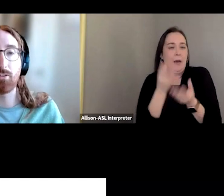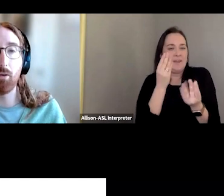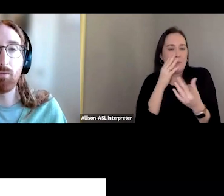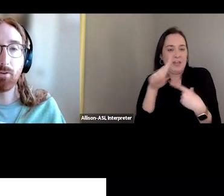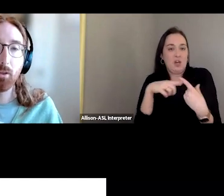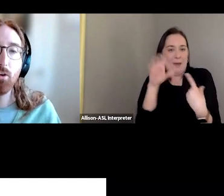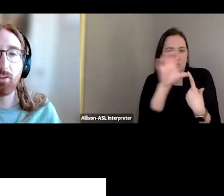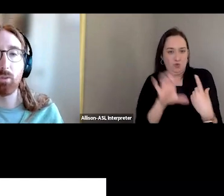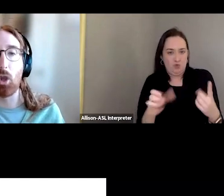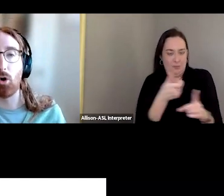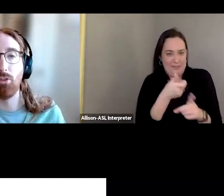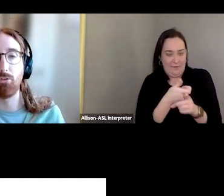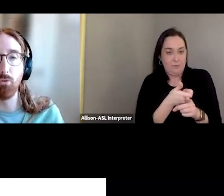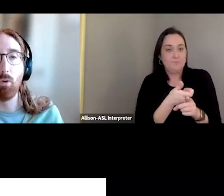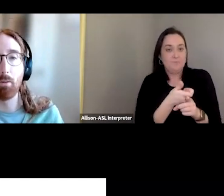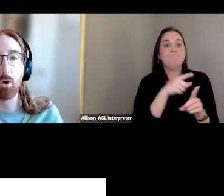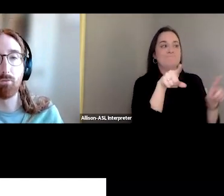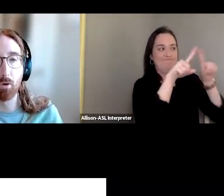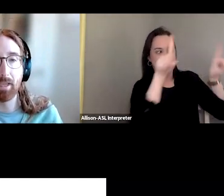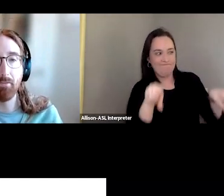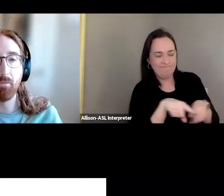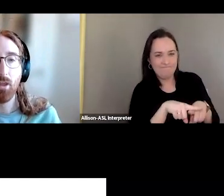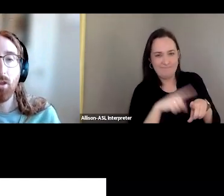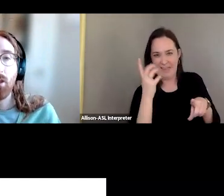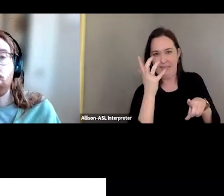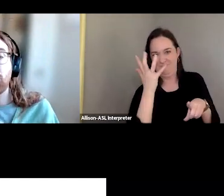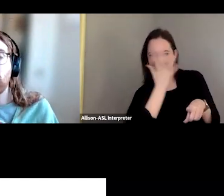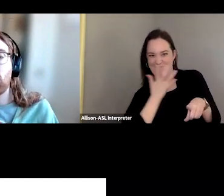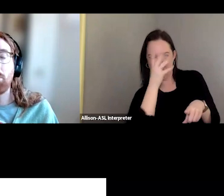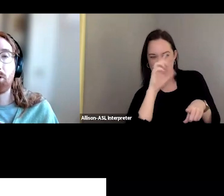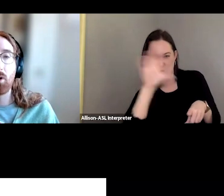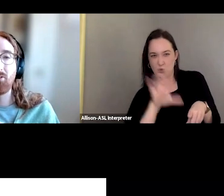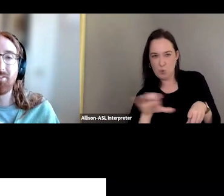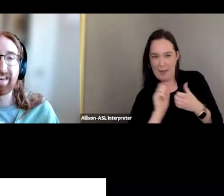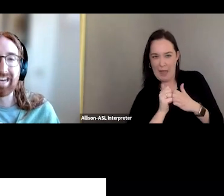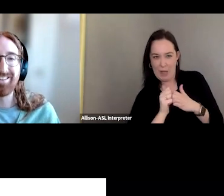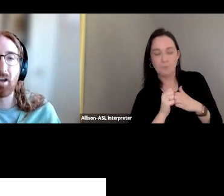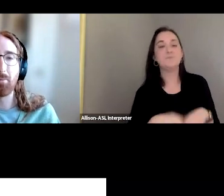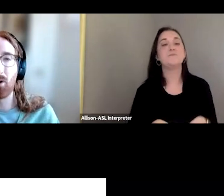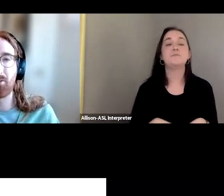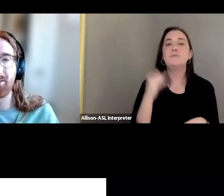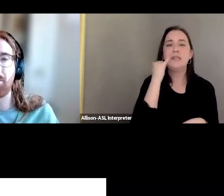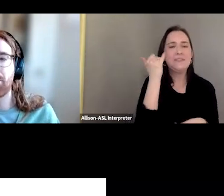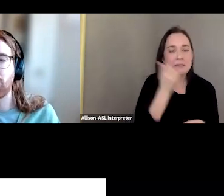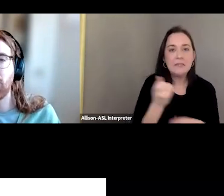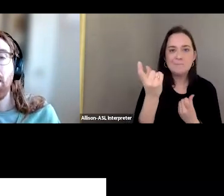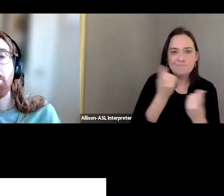should look somewhat familiar, as we are in the zoom webinar format. We do welcome your questions at any time throughout the live session,